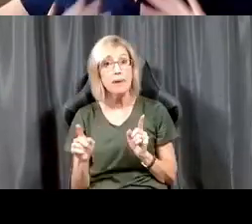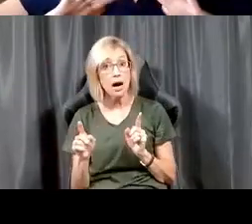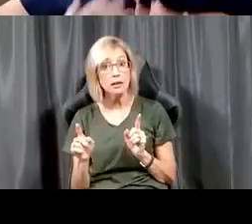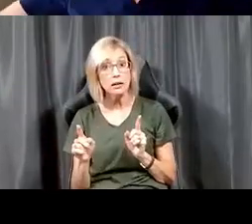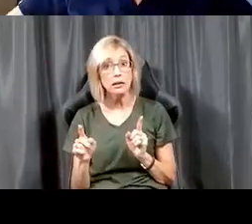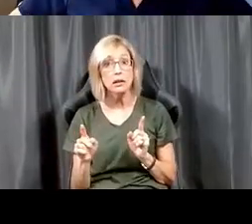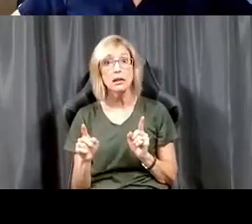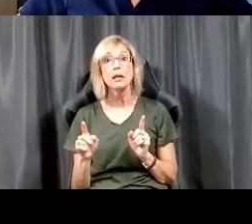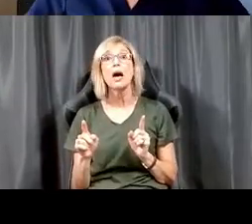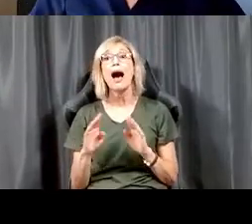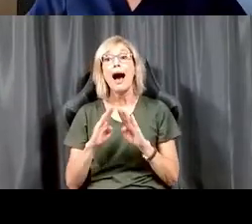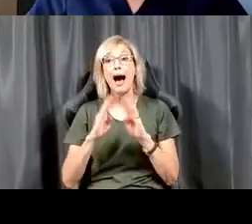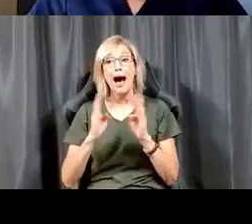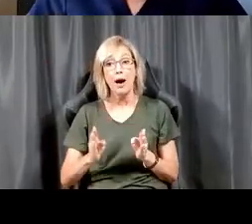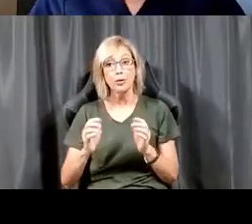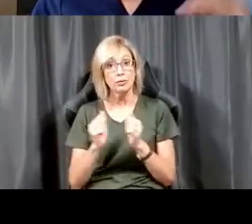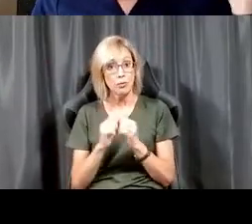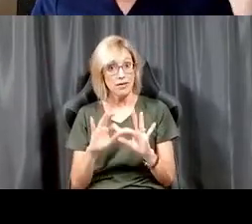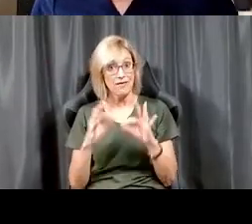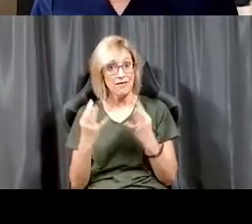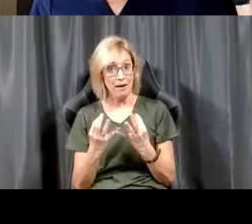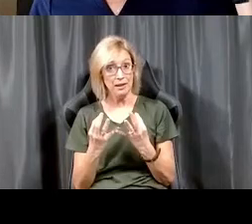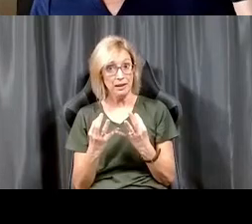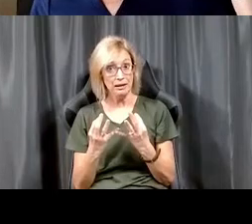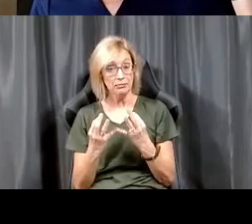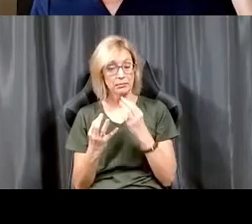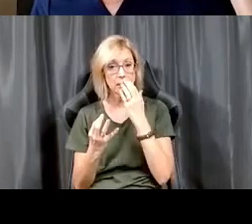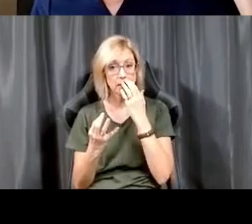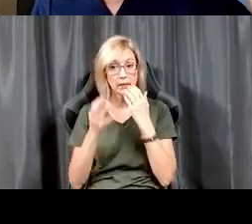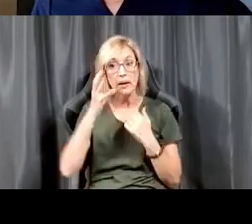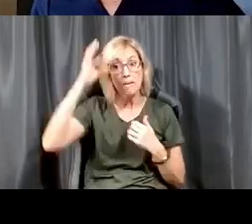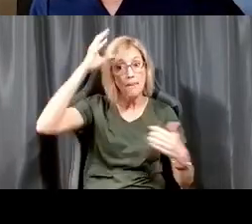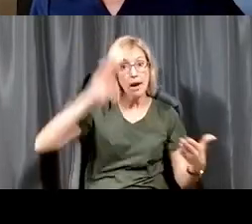his house with his family, and the parents cook chicken, and